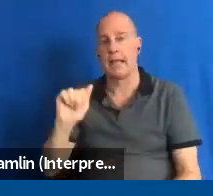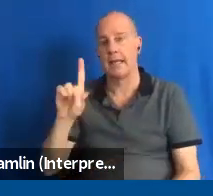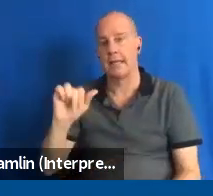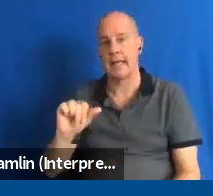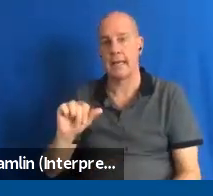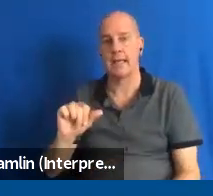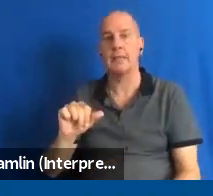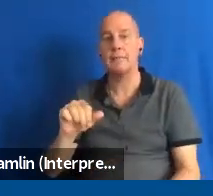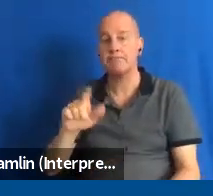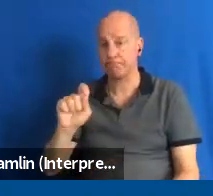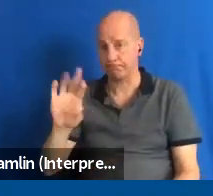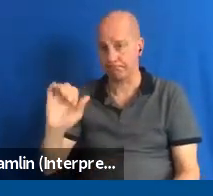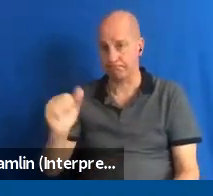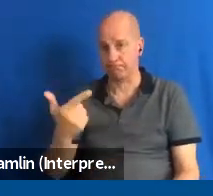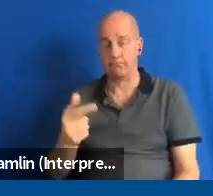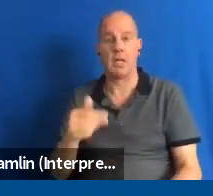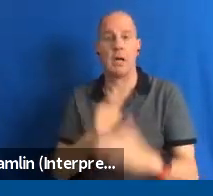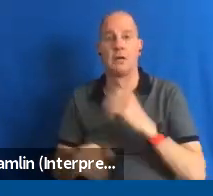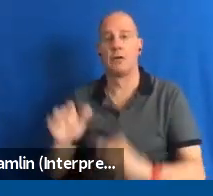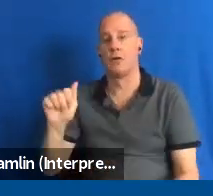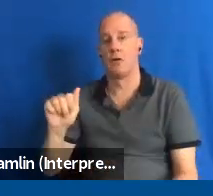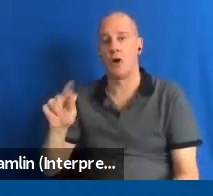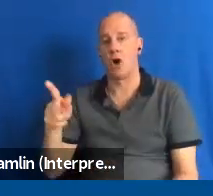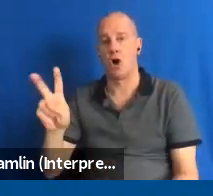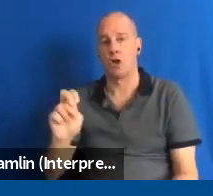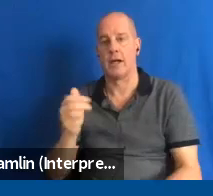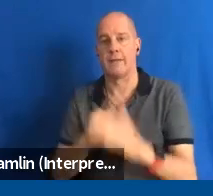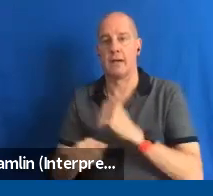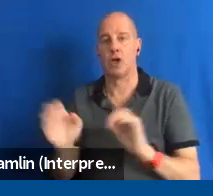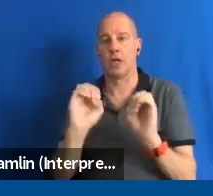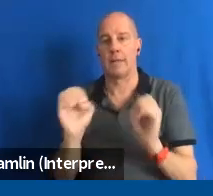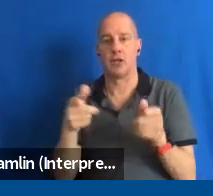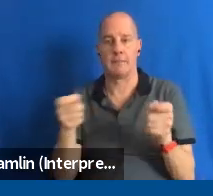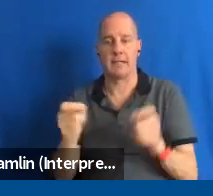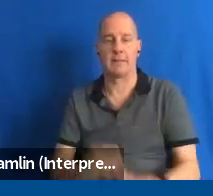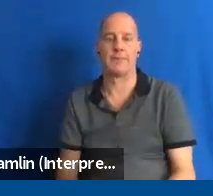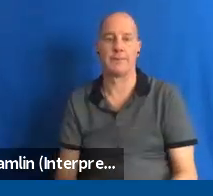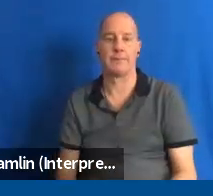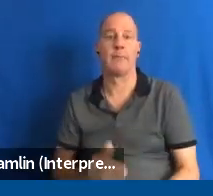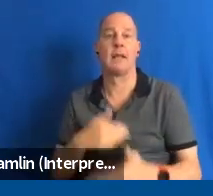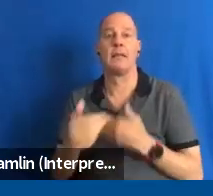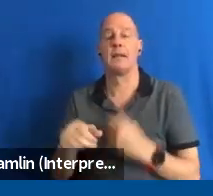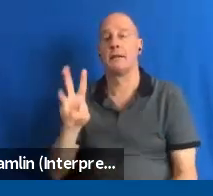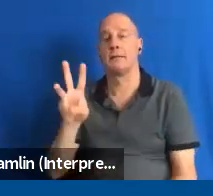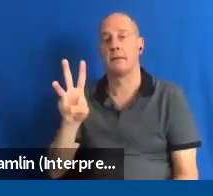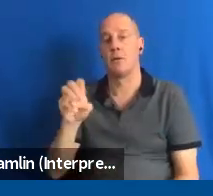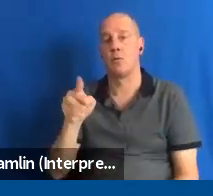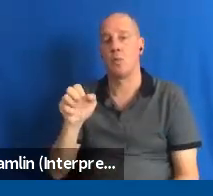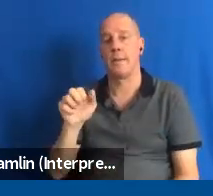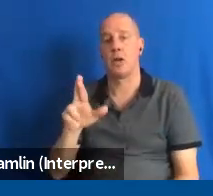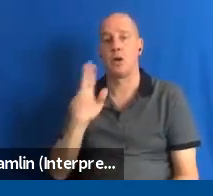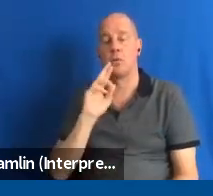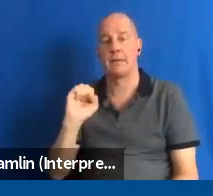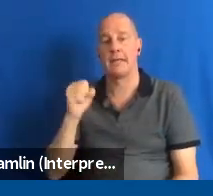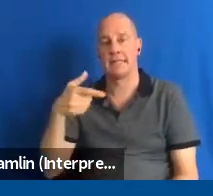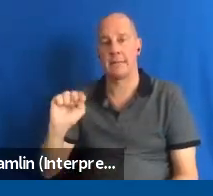archive section of emergency management. Our next webinar is September 10th. We'll be joined by the